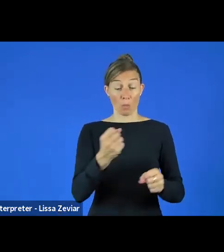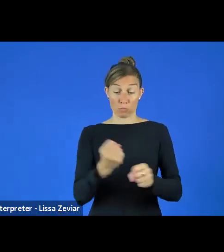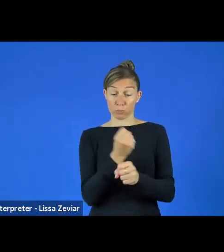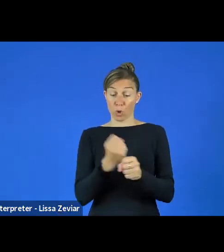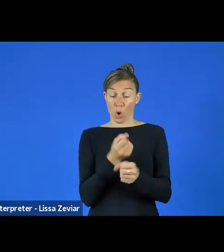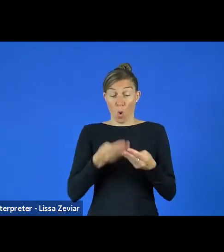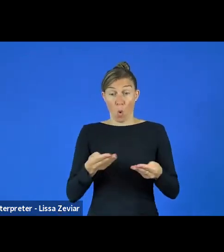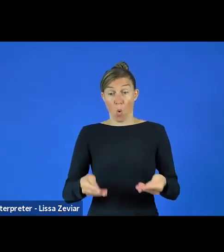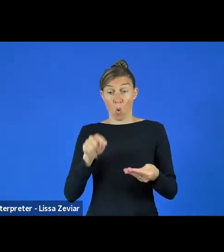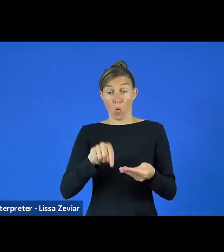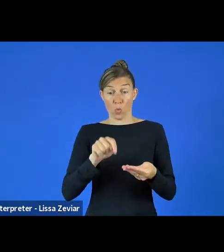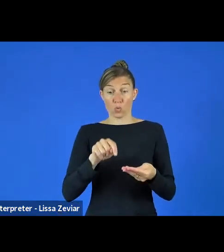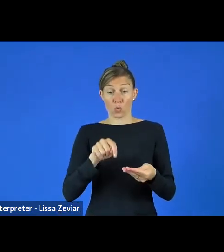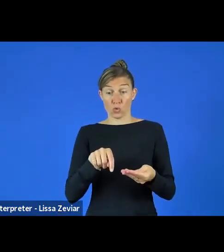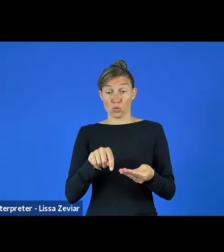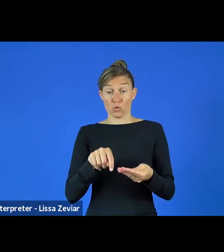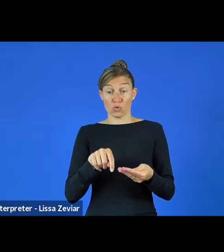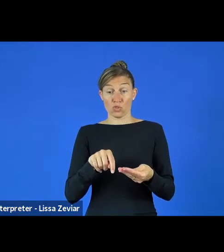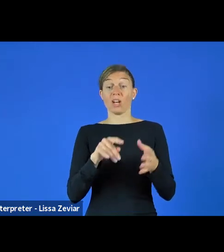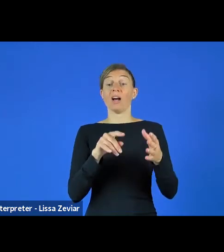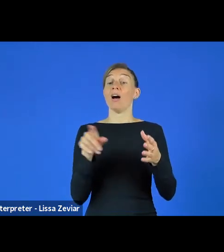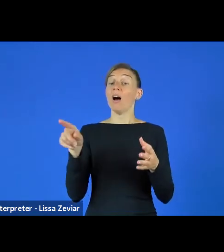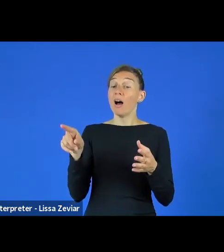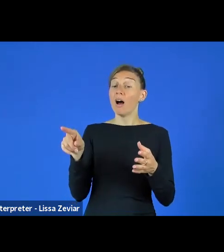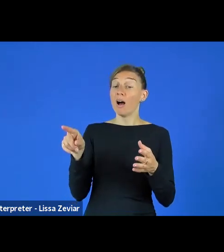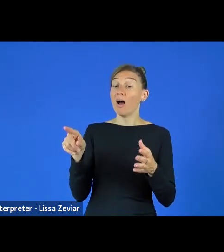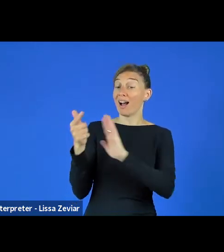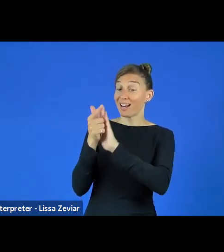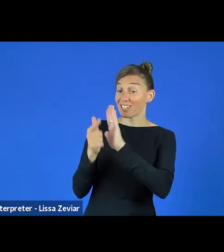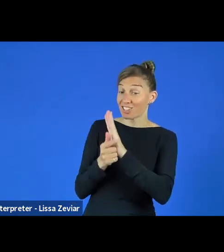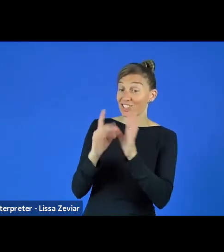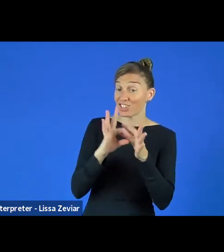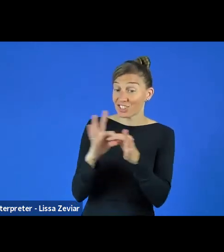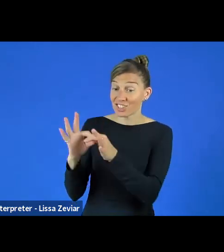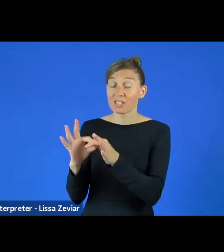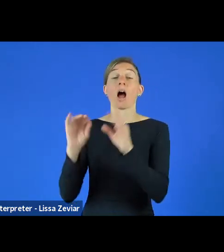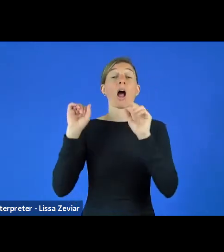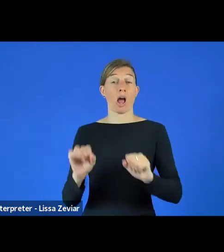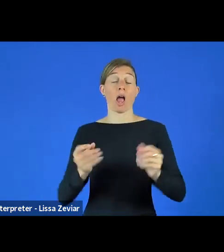to circulate in the Single Market or the European Economic Area. Next.